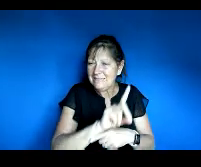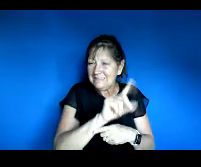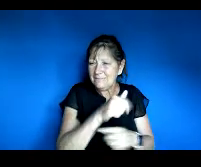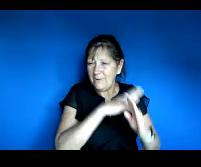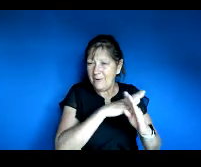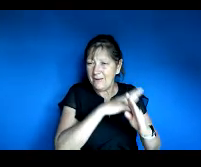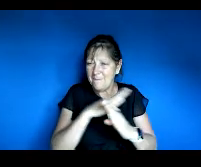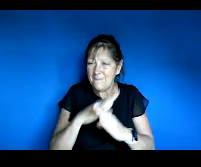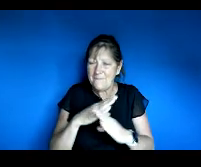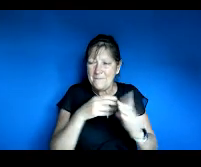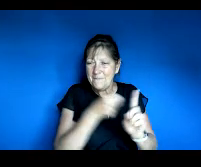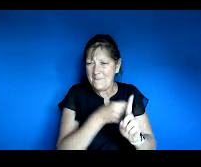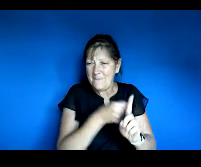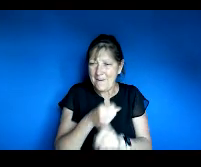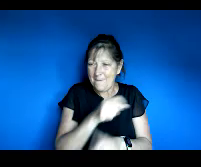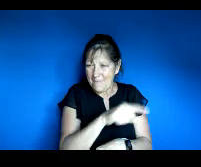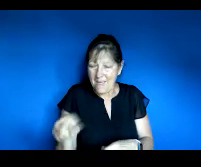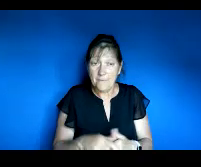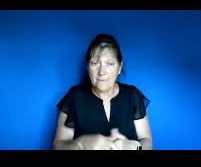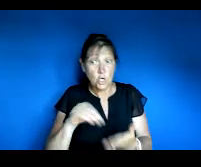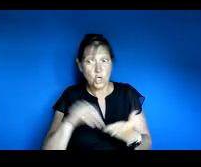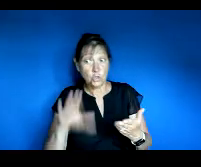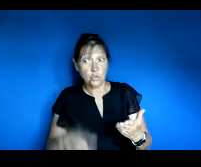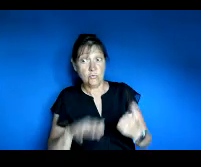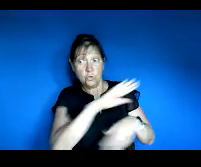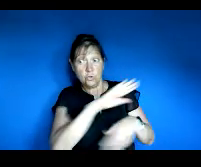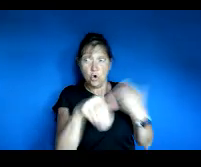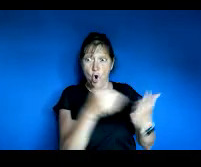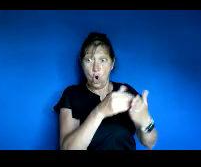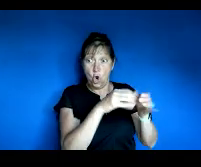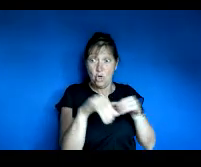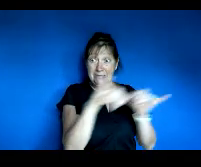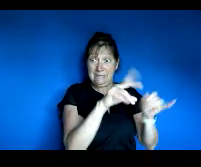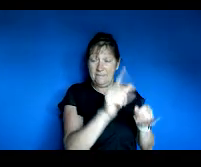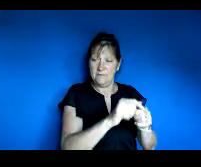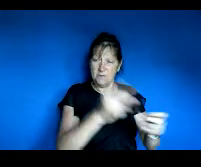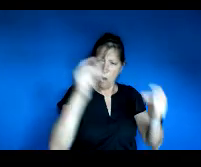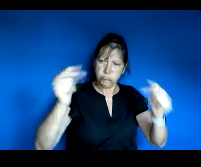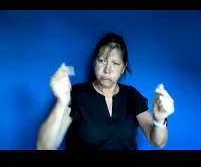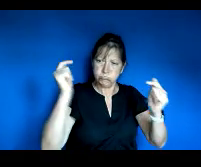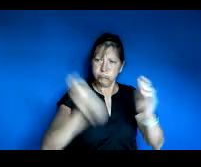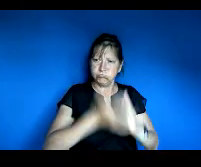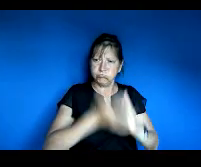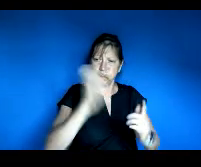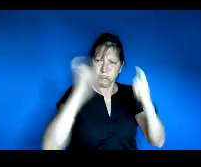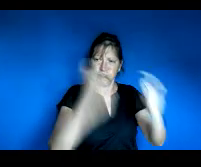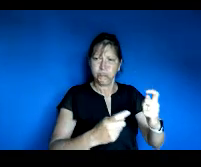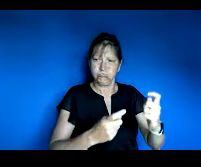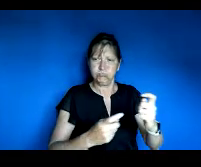a situation where students with a specific type of disability automatically get these accommodations or don't get these accommodations.